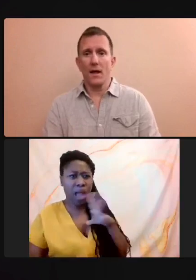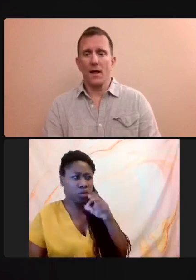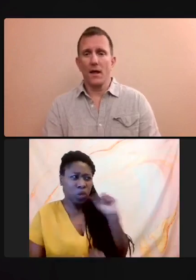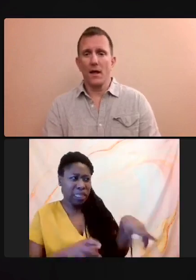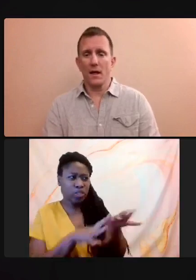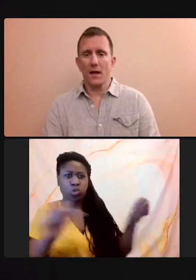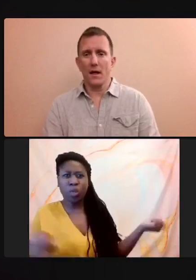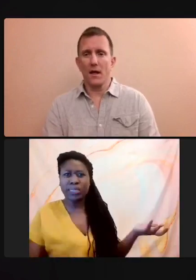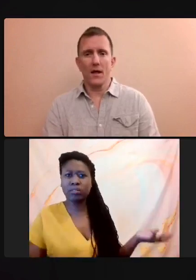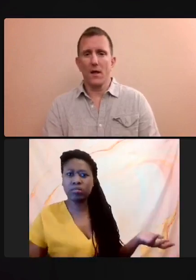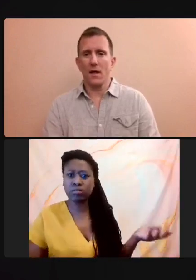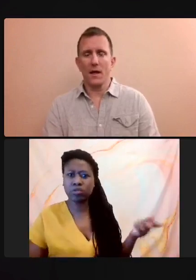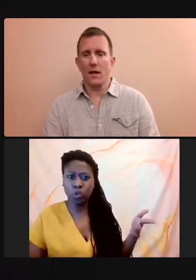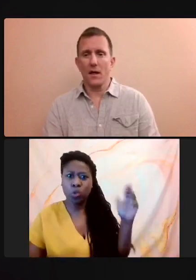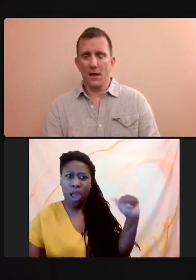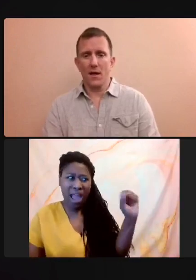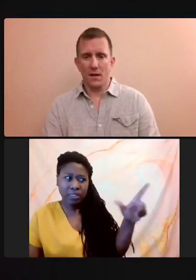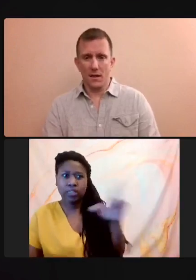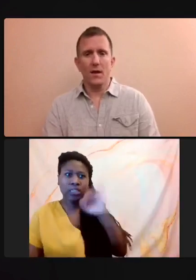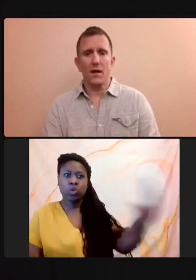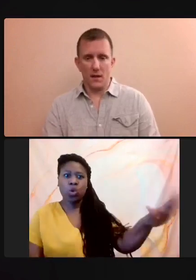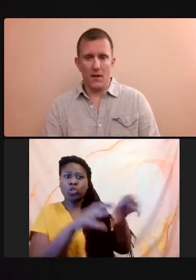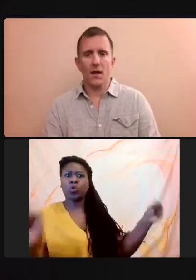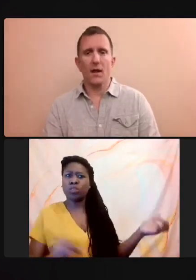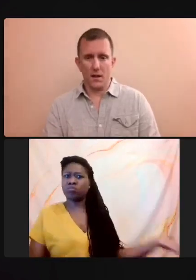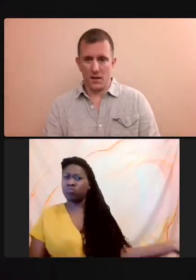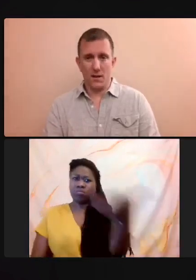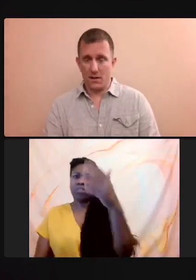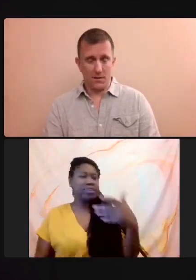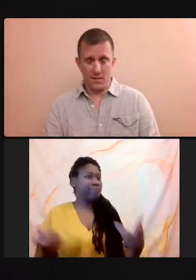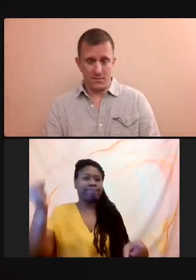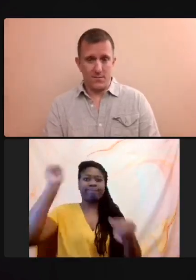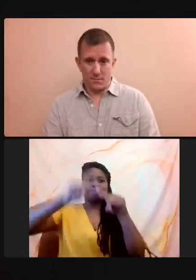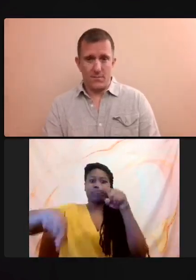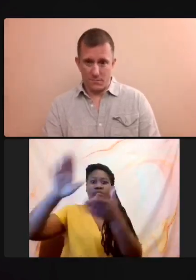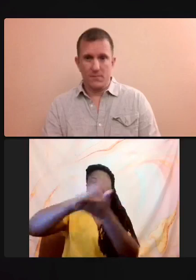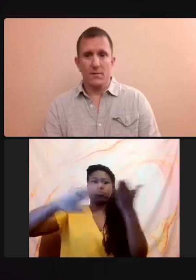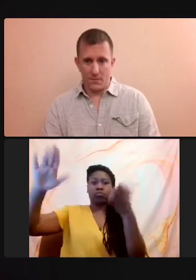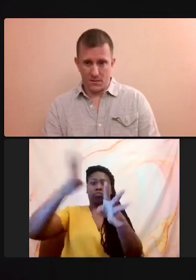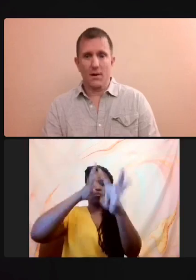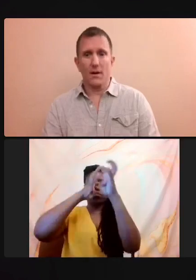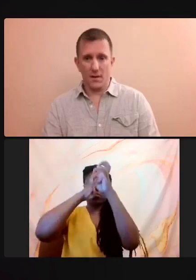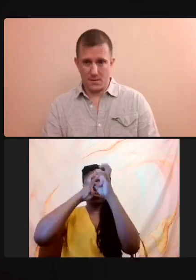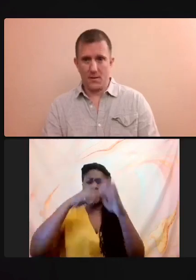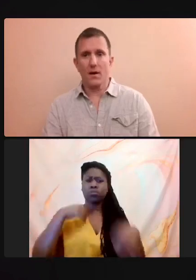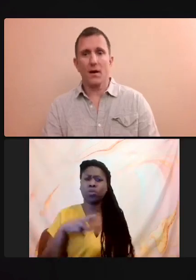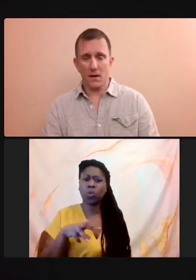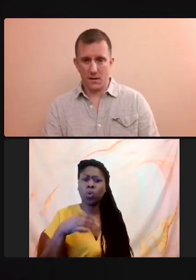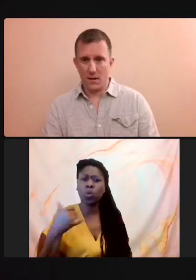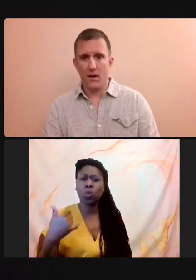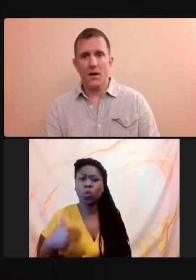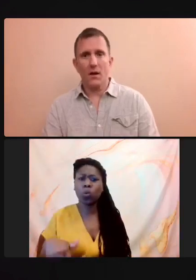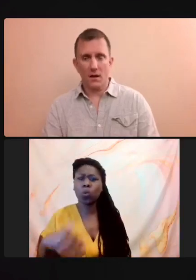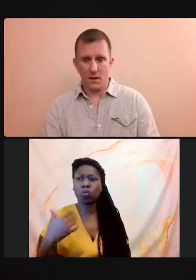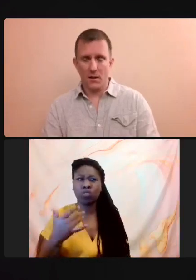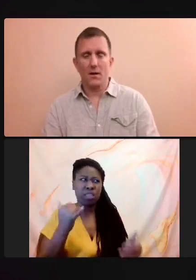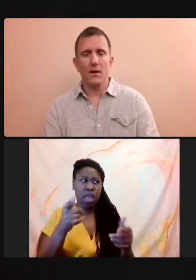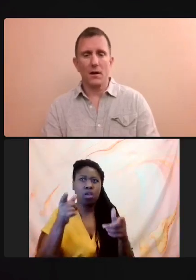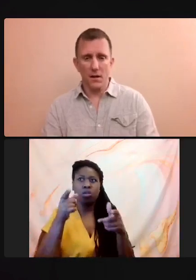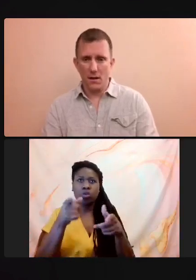If a deaf person must have a B.A. degree in order for them to teach American sign language at a college level?